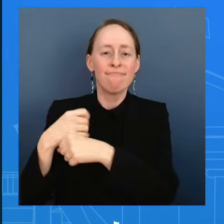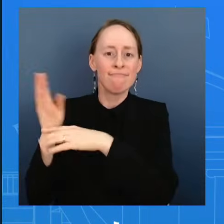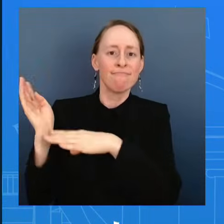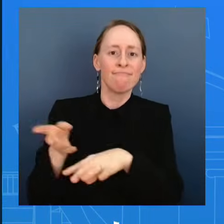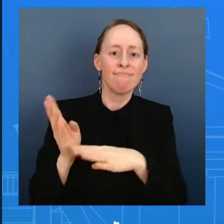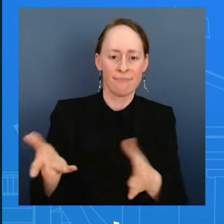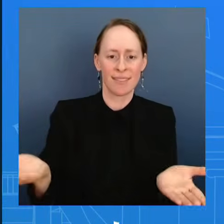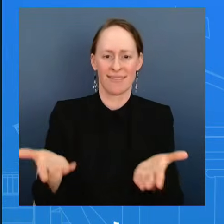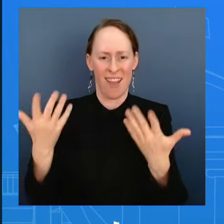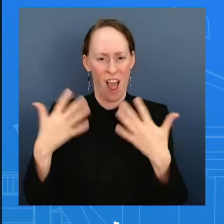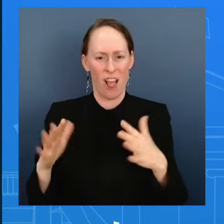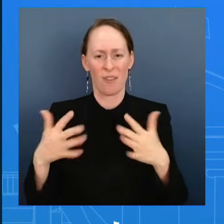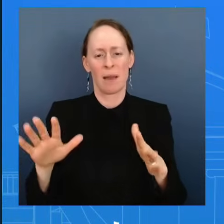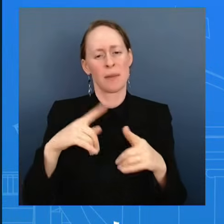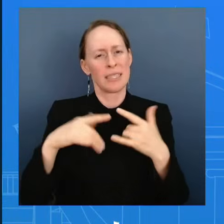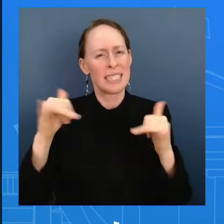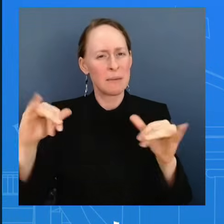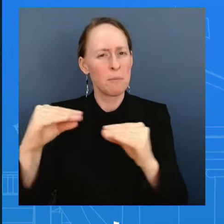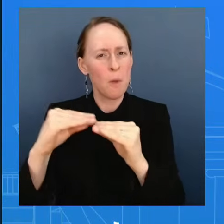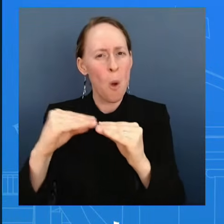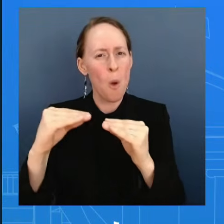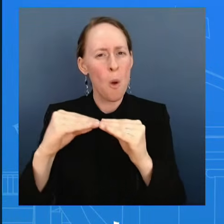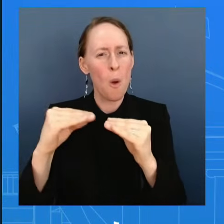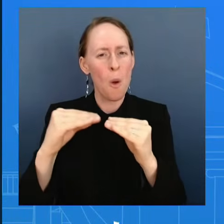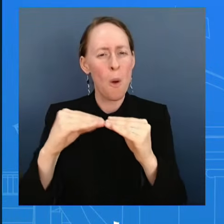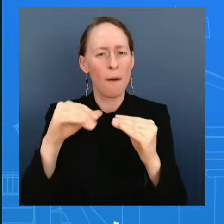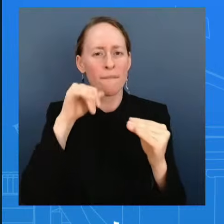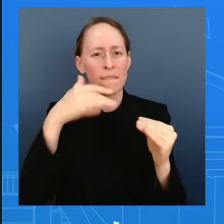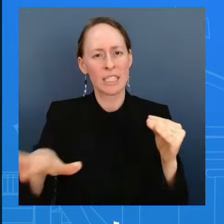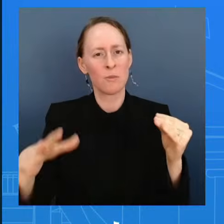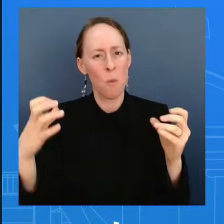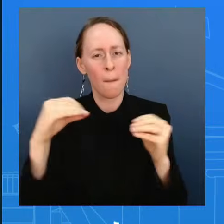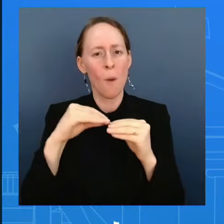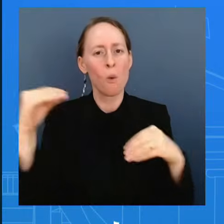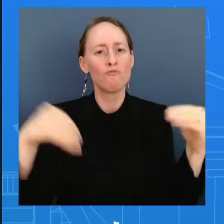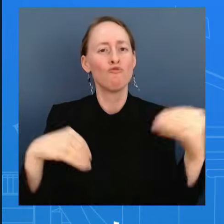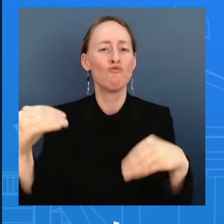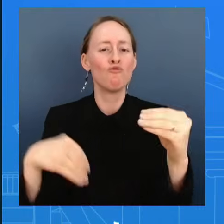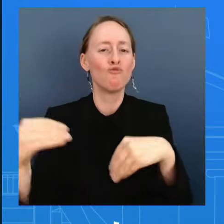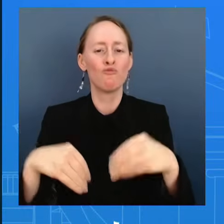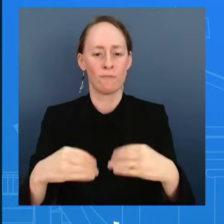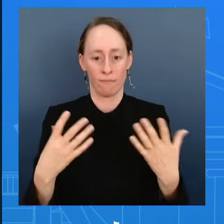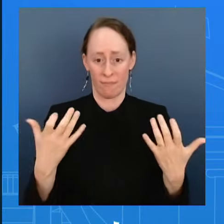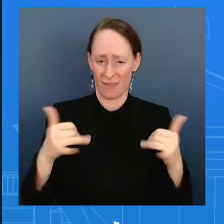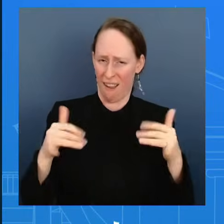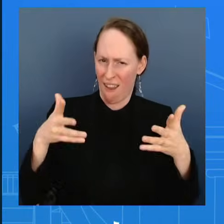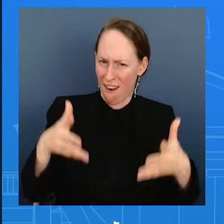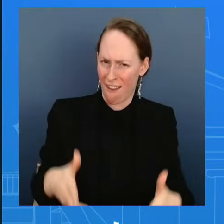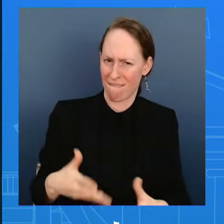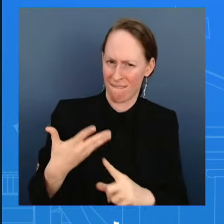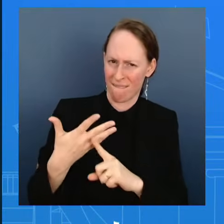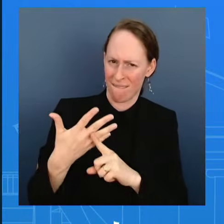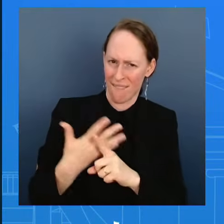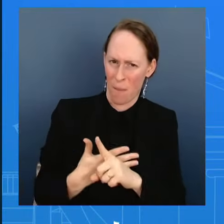hence the readouts that we put out today and also yesterday. That's going to be our focus. Anything else, I don't have anything beyond that,